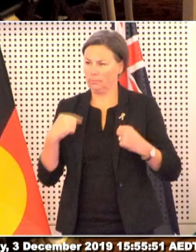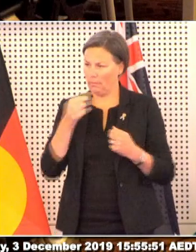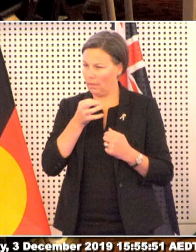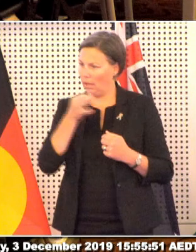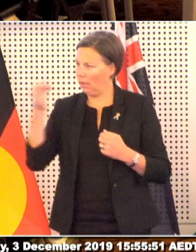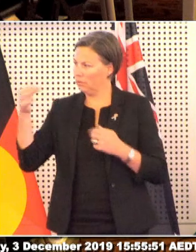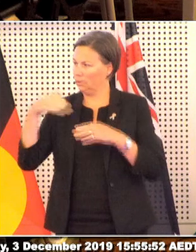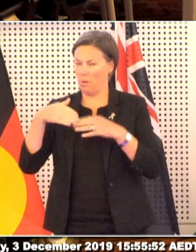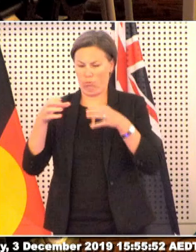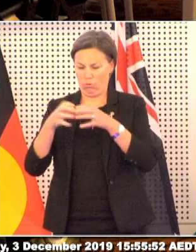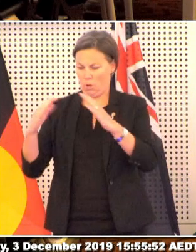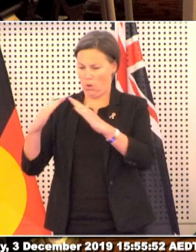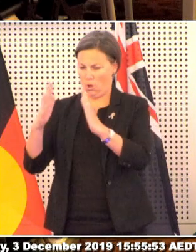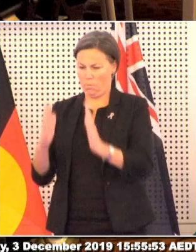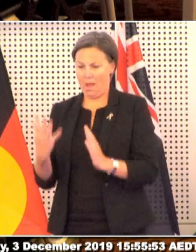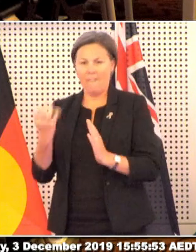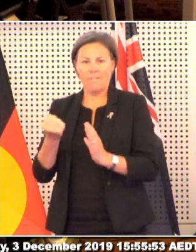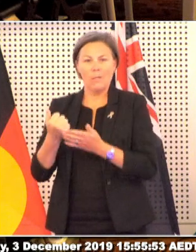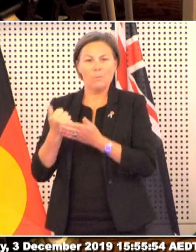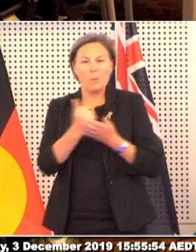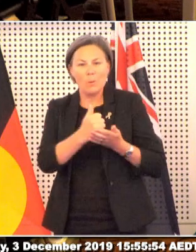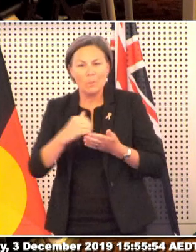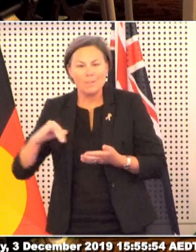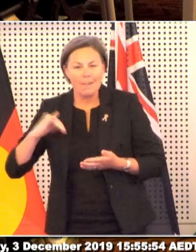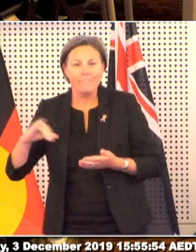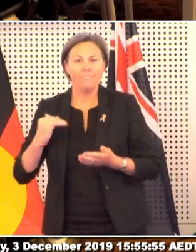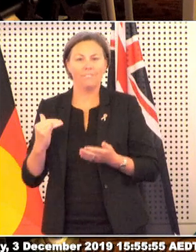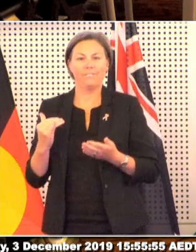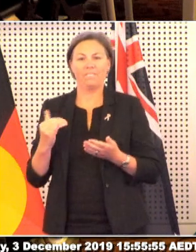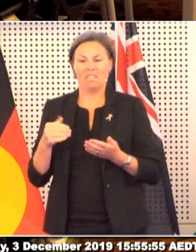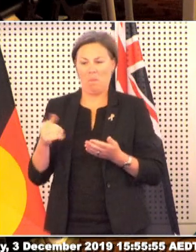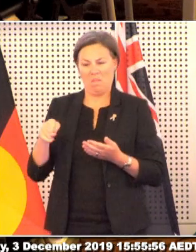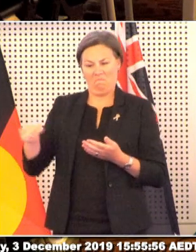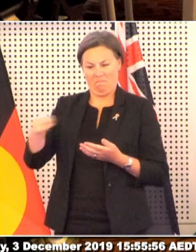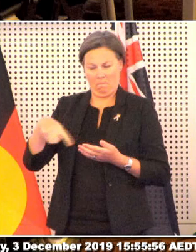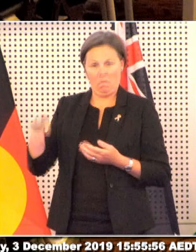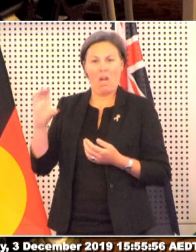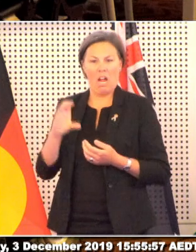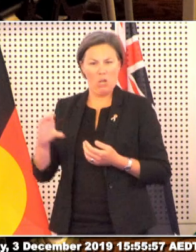might be the support workers, they might be casual but what about the house manager,